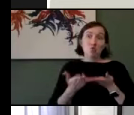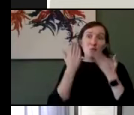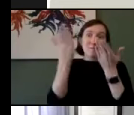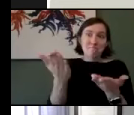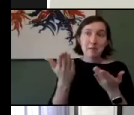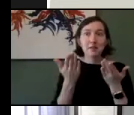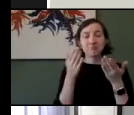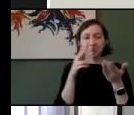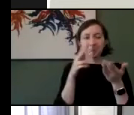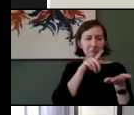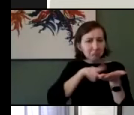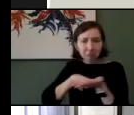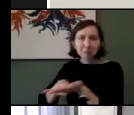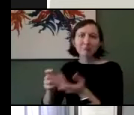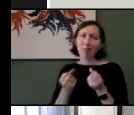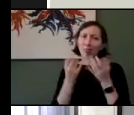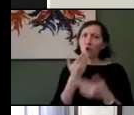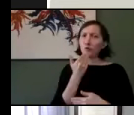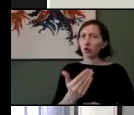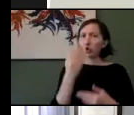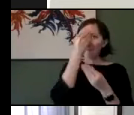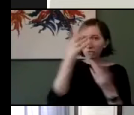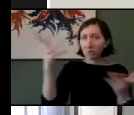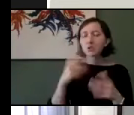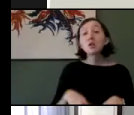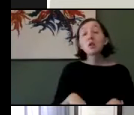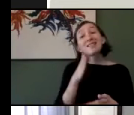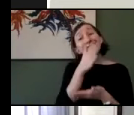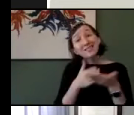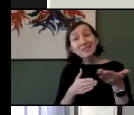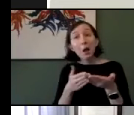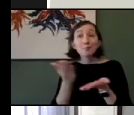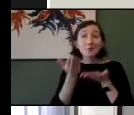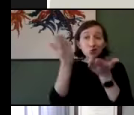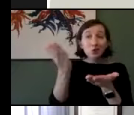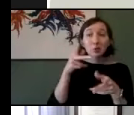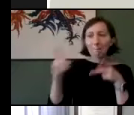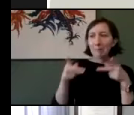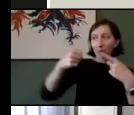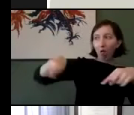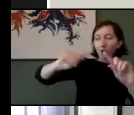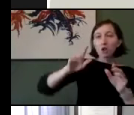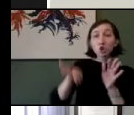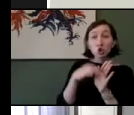Lots of great information there. There's some tips from makers. People who sew, quilt and craft